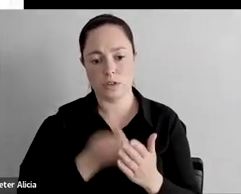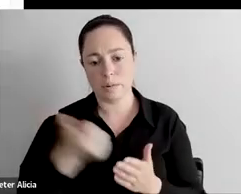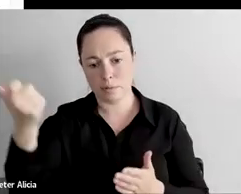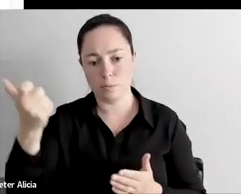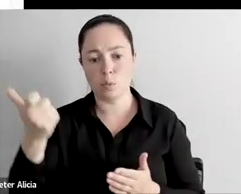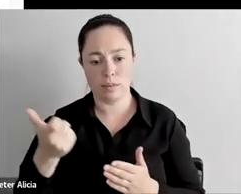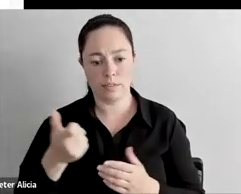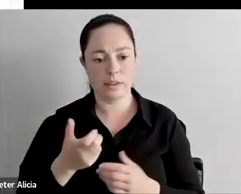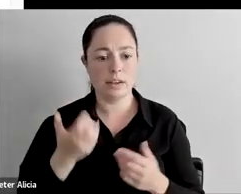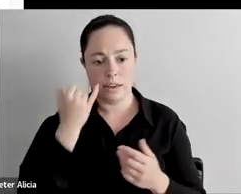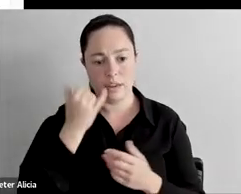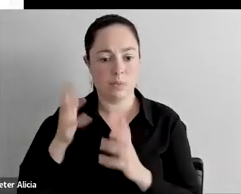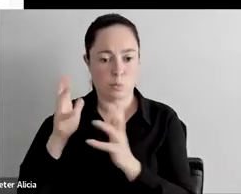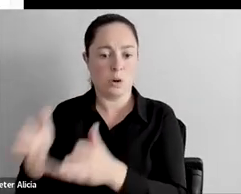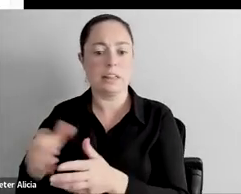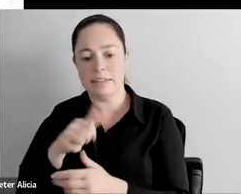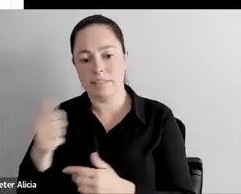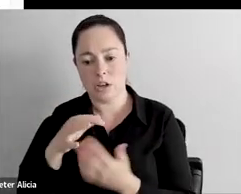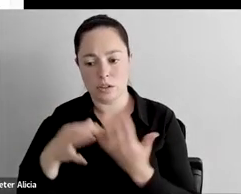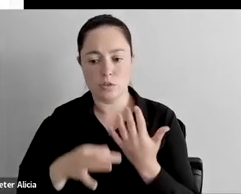all of the other choices that you've made.